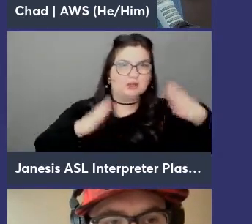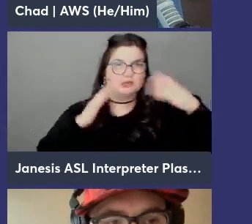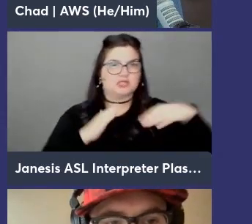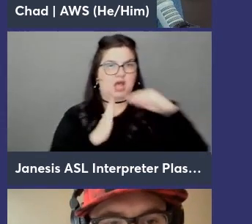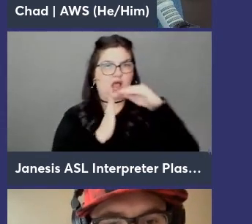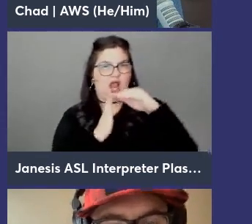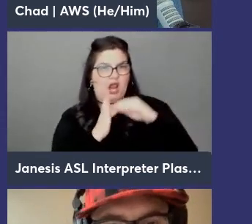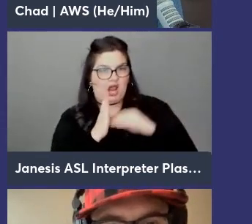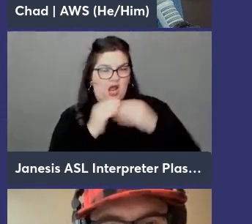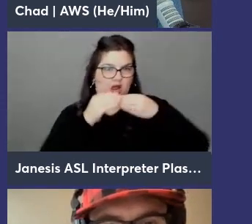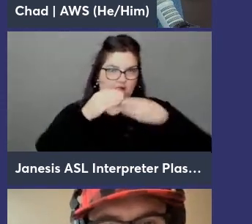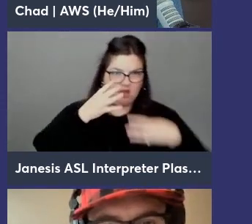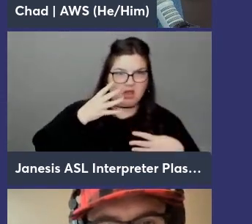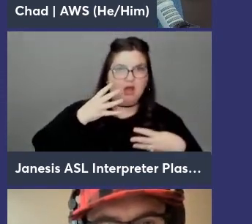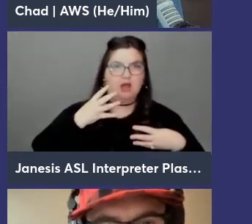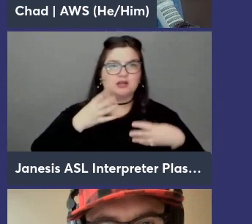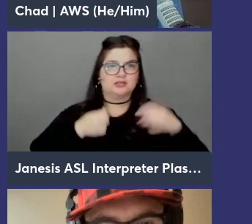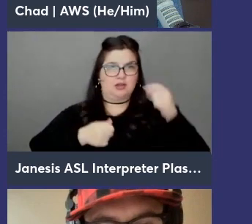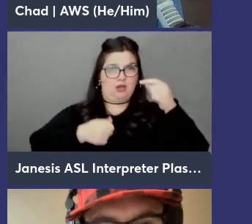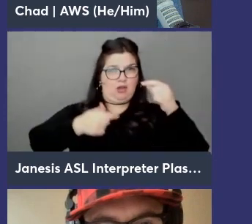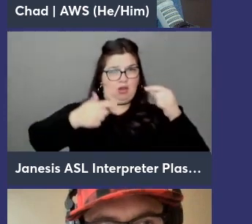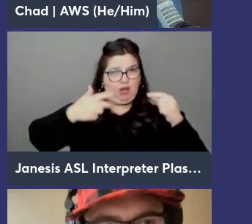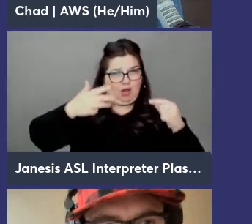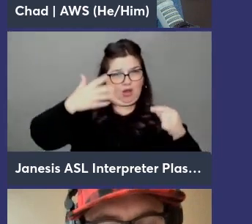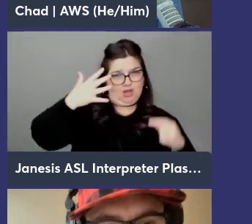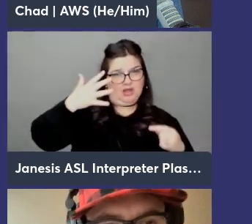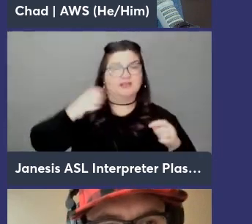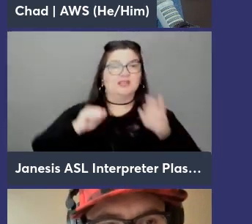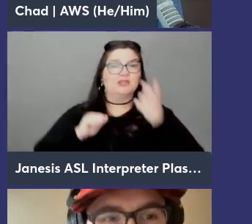And all of this I like to call it debugging heaven.